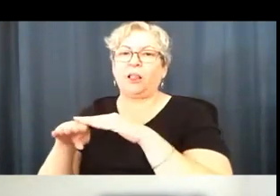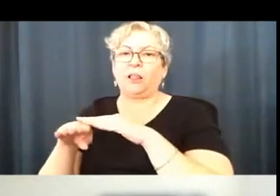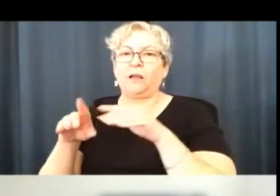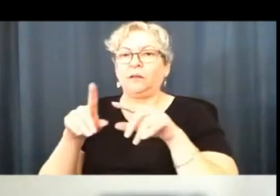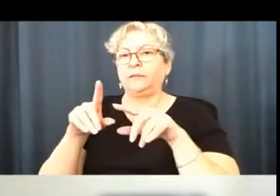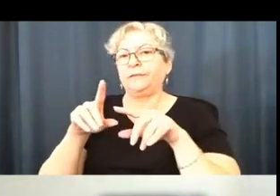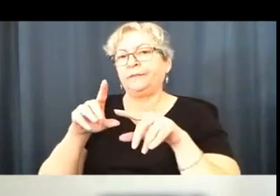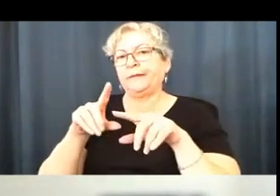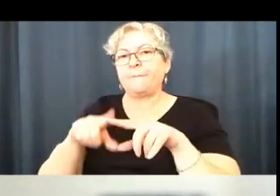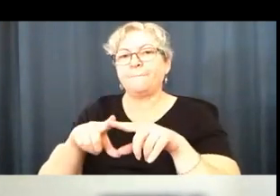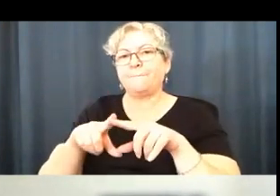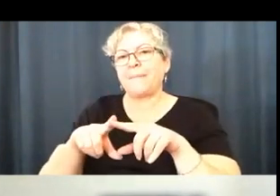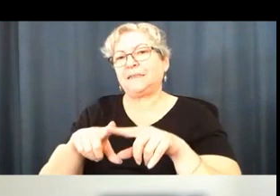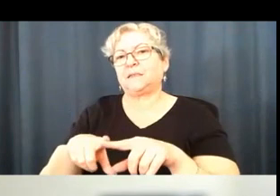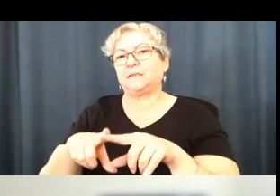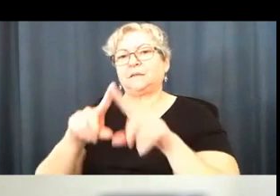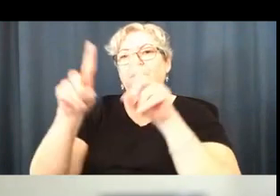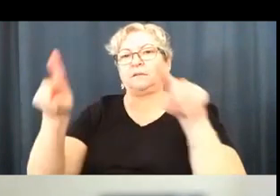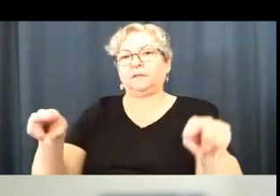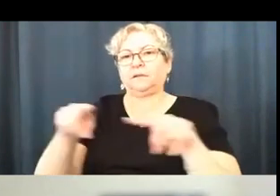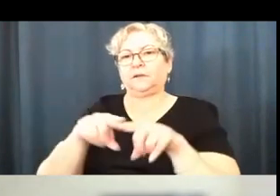for the for the emails. So that's a reaction.